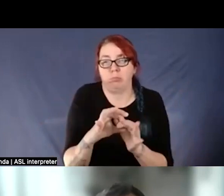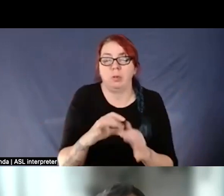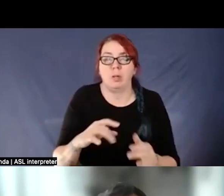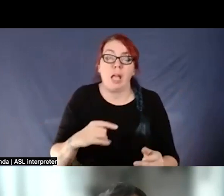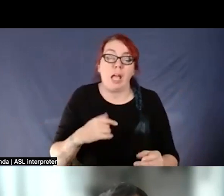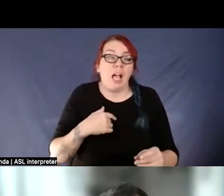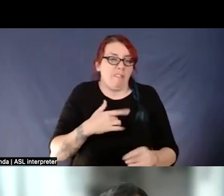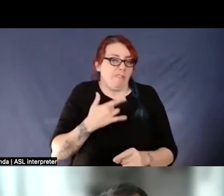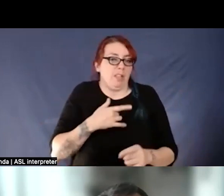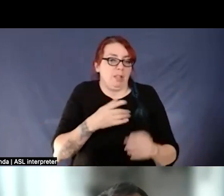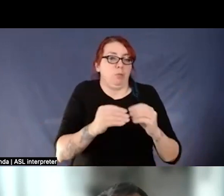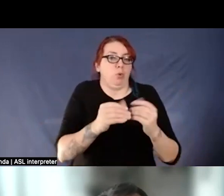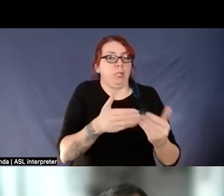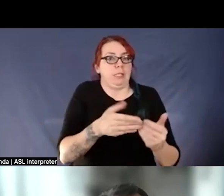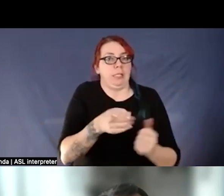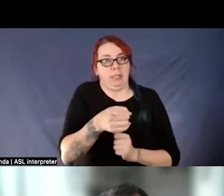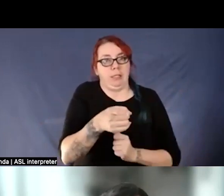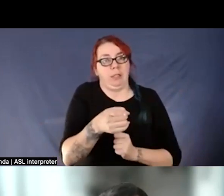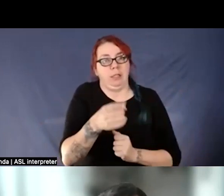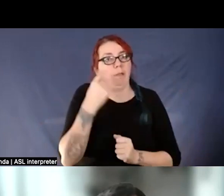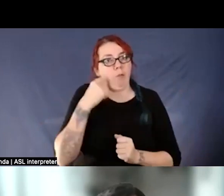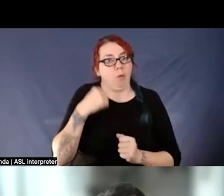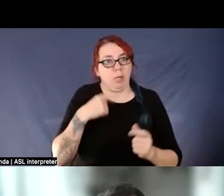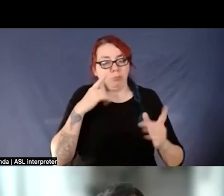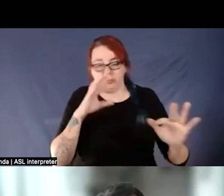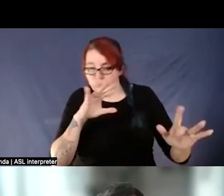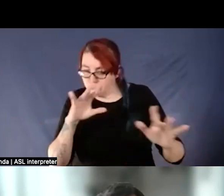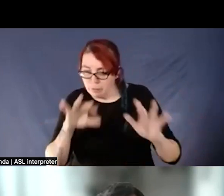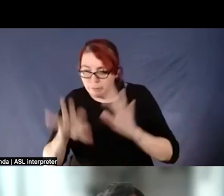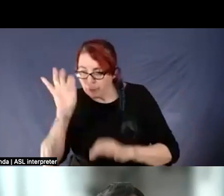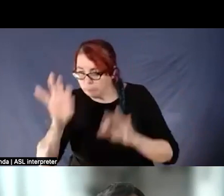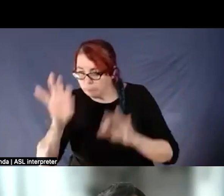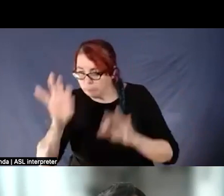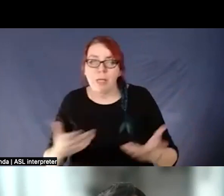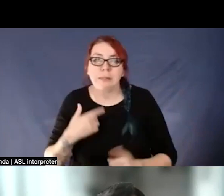that I'm working on and also share things that I'm working on. So the gray boxes are